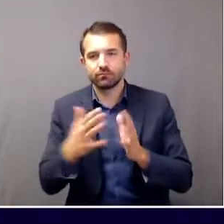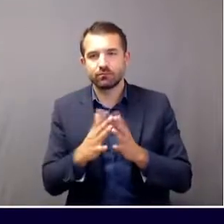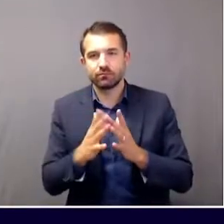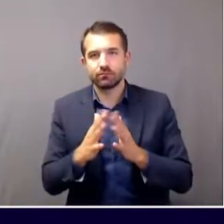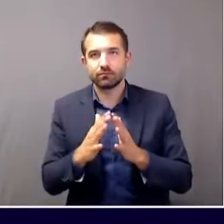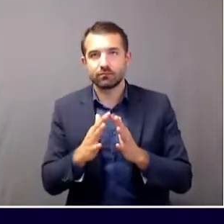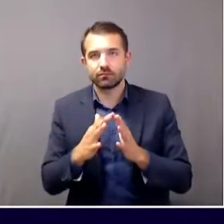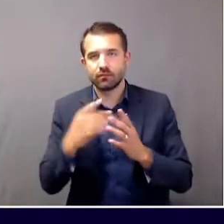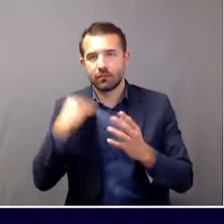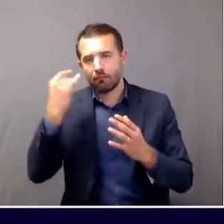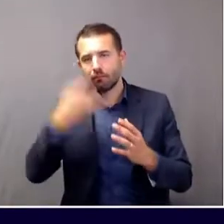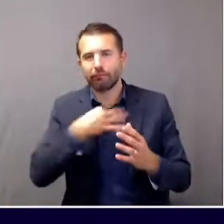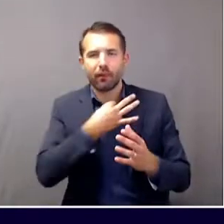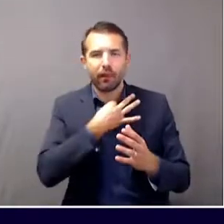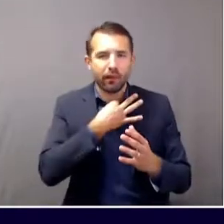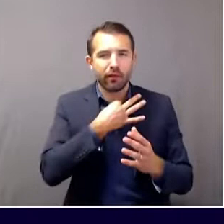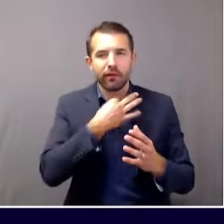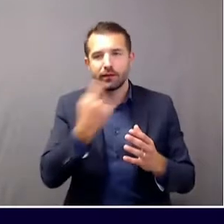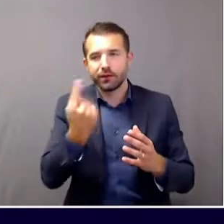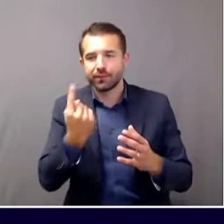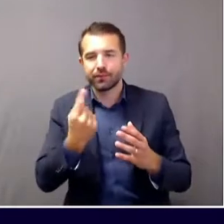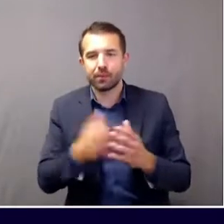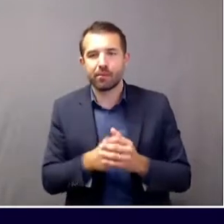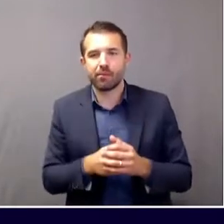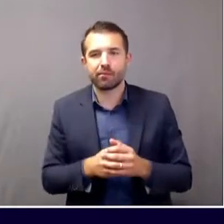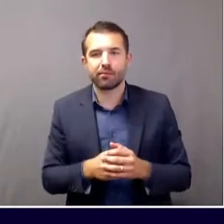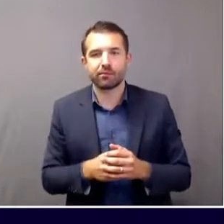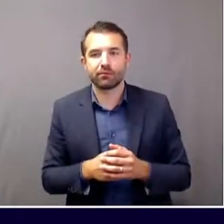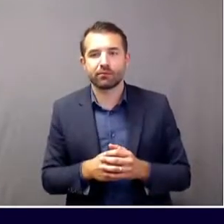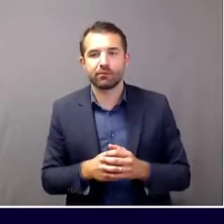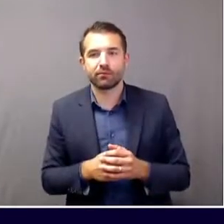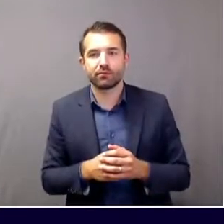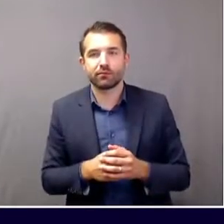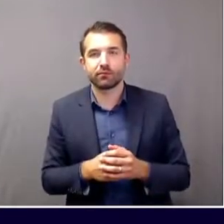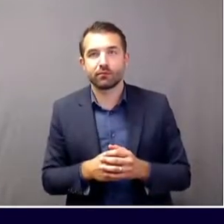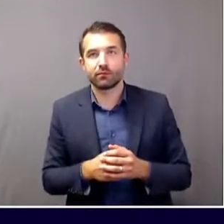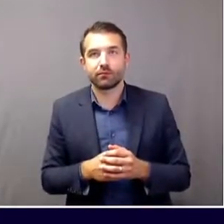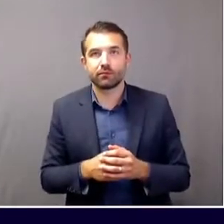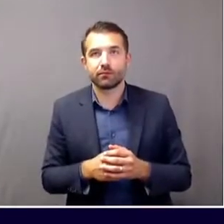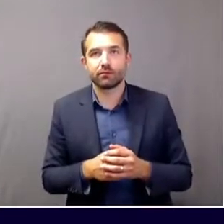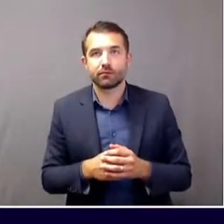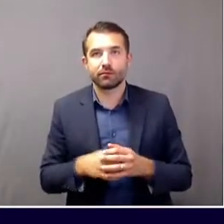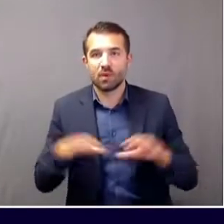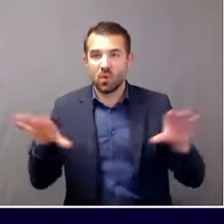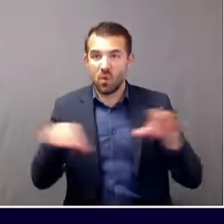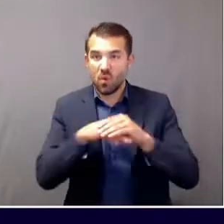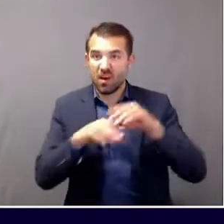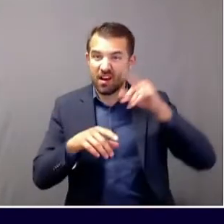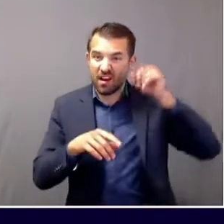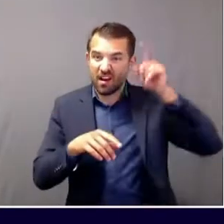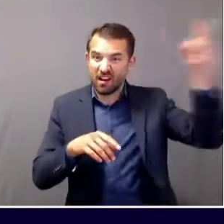ever closed other than the one I